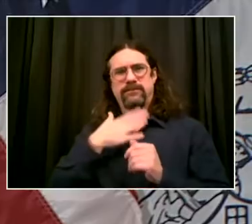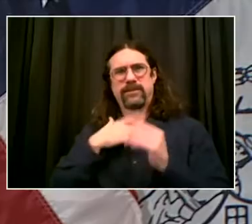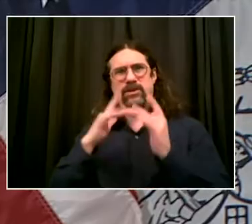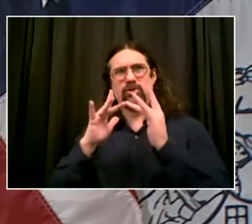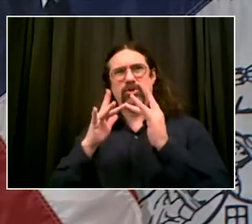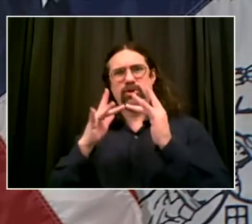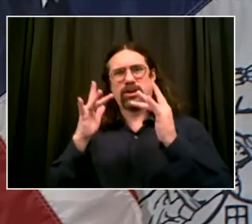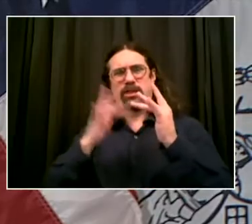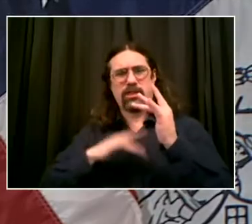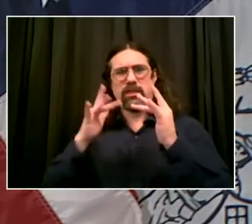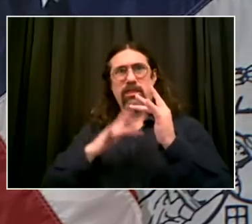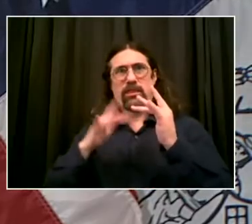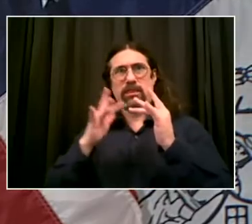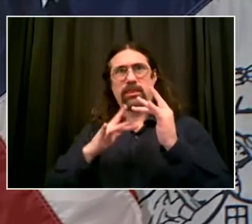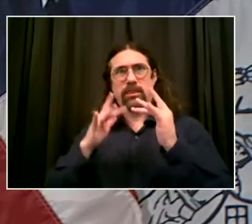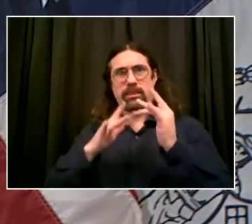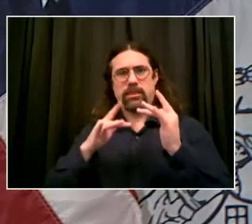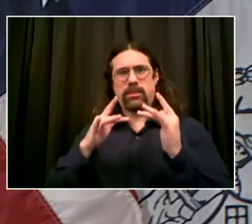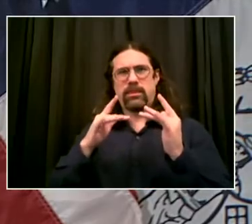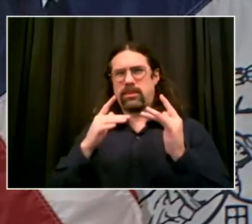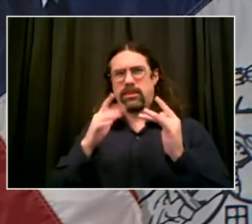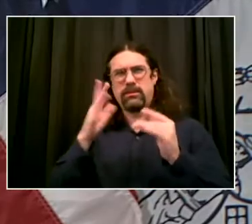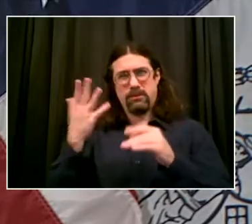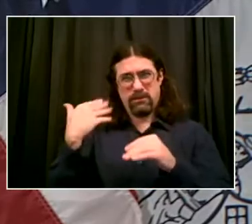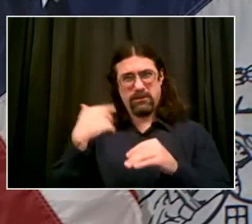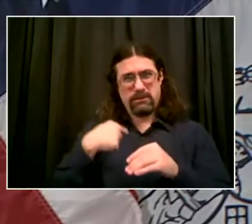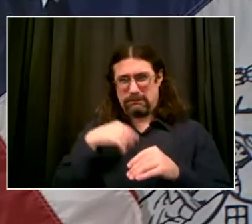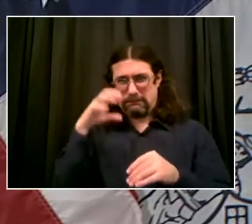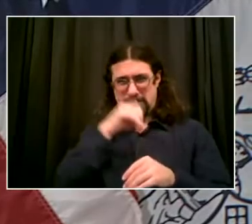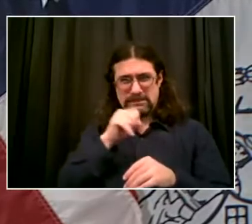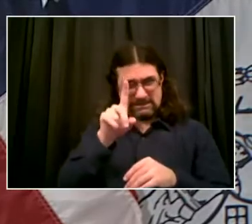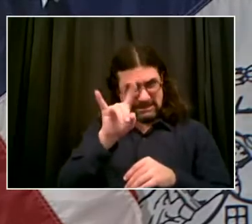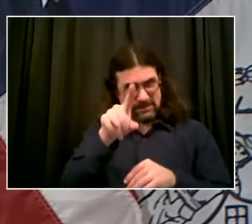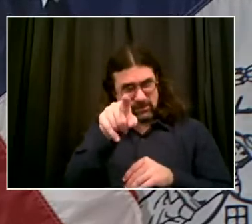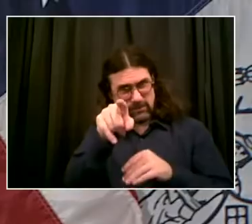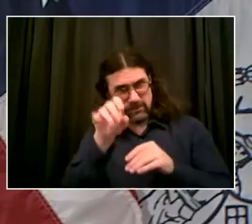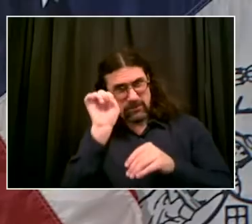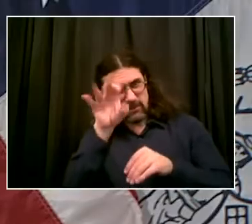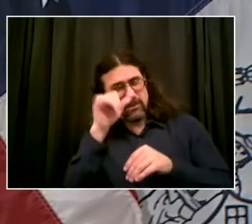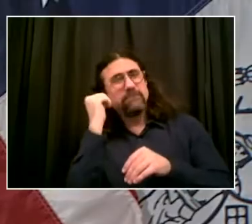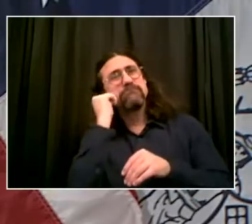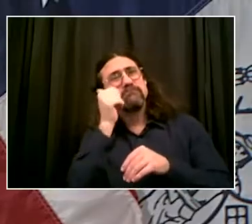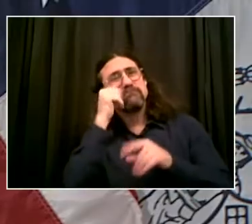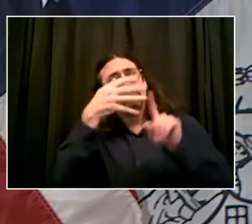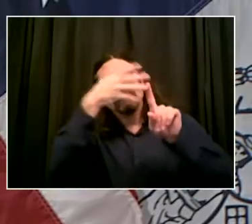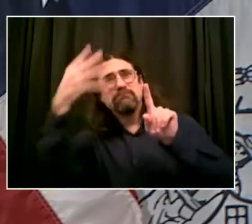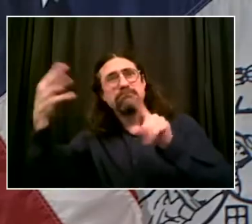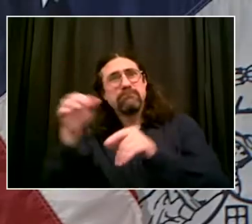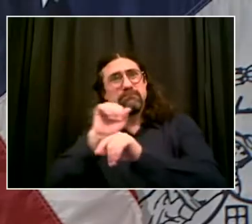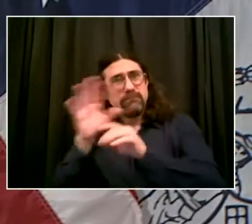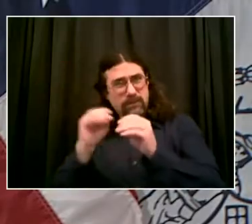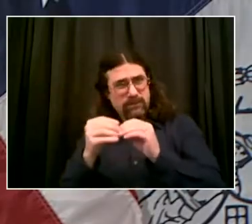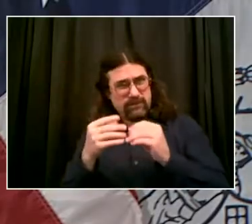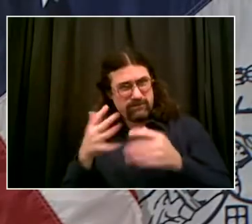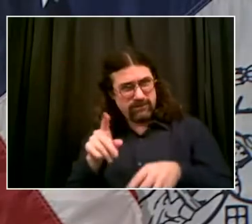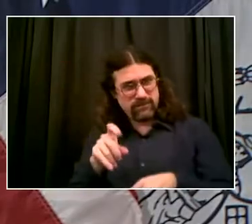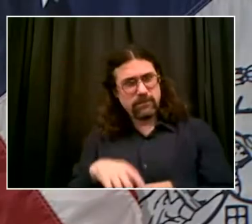DID I MIMISS THEHE DAILY METRICS YOU GUYS GAVE? YEYES THE E DAIL INDICATORS.